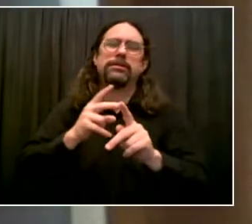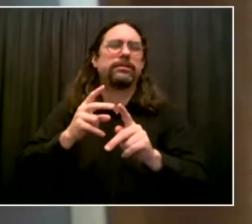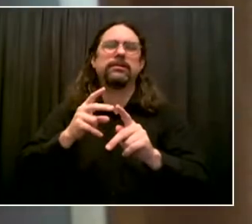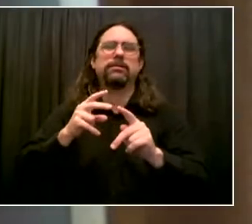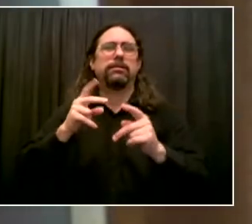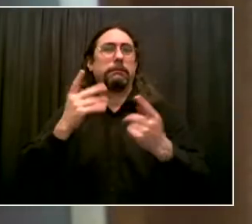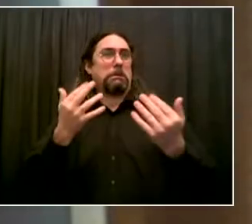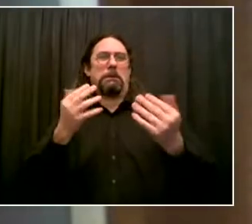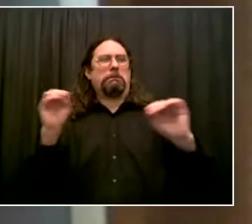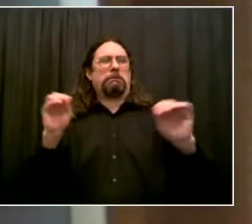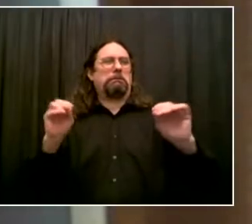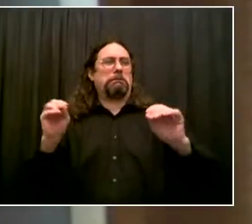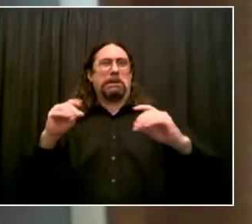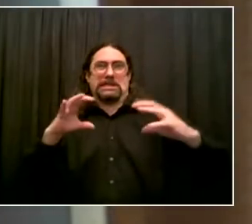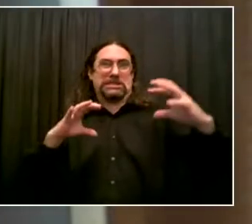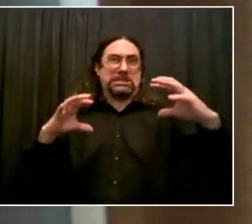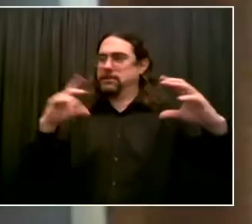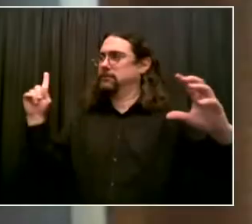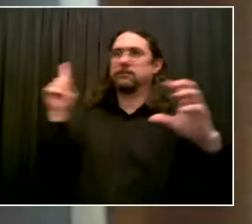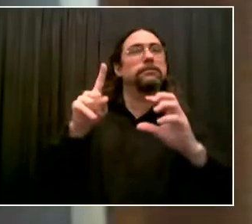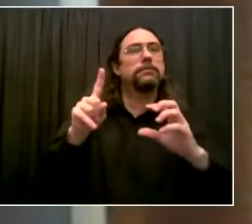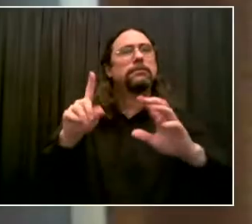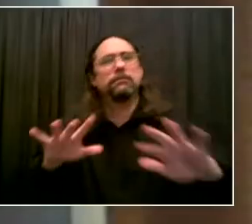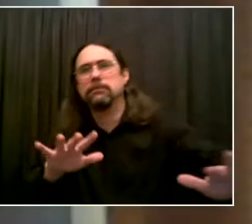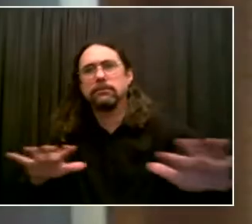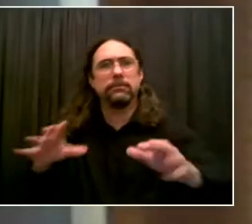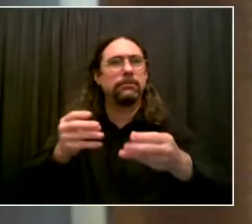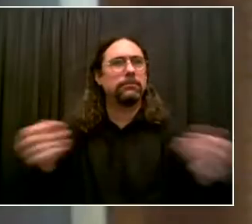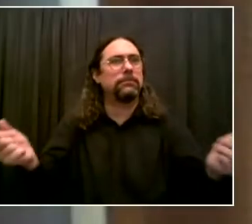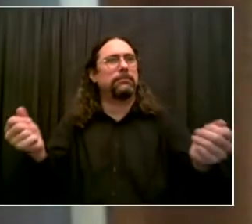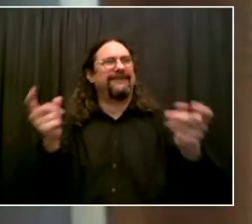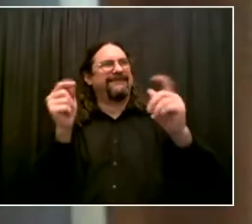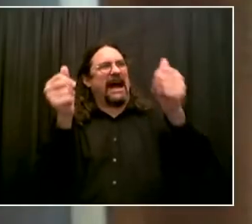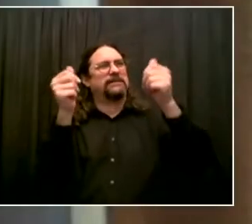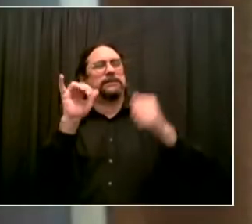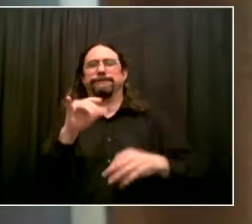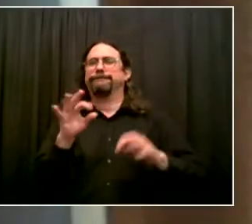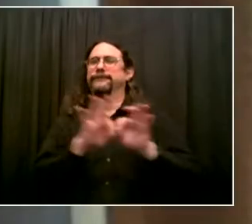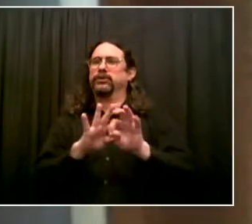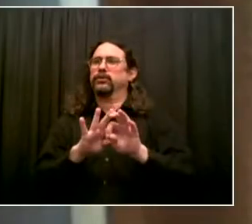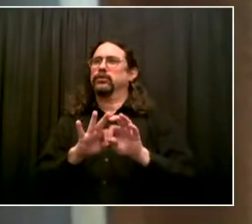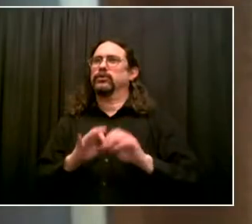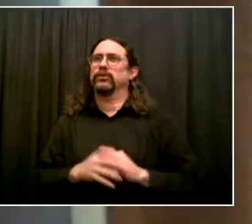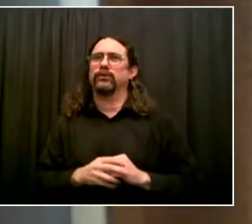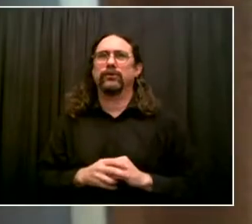PARTNERS. THE KING OF KINGS FOUNDATION AND 100 SUITS FOR MEN.